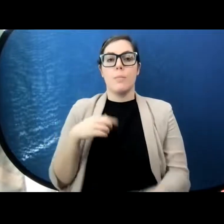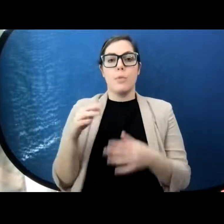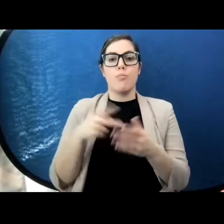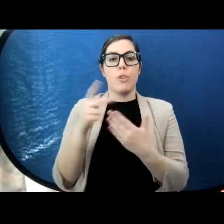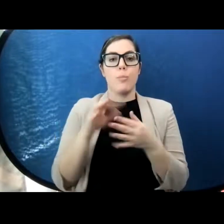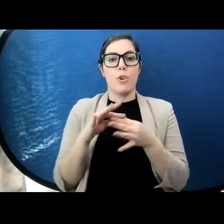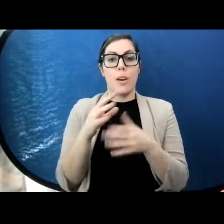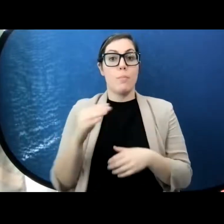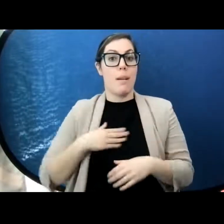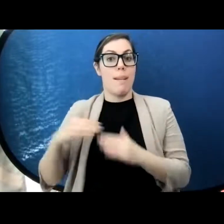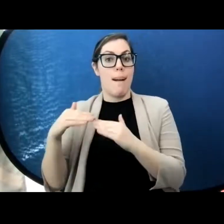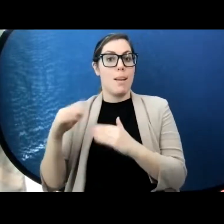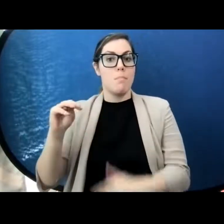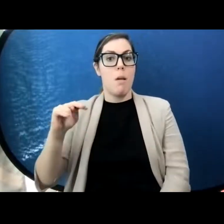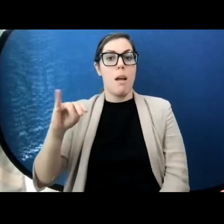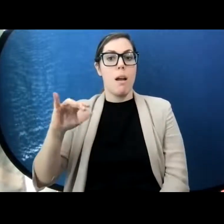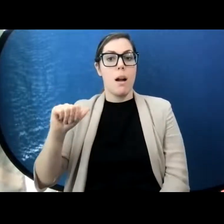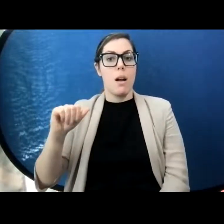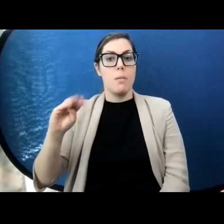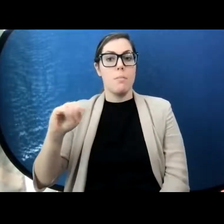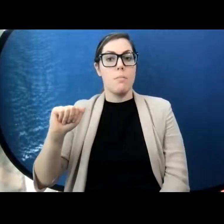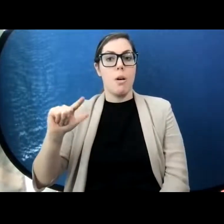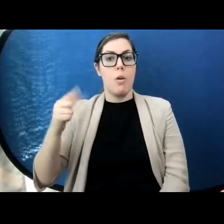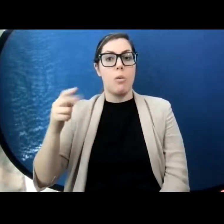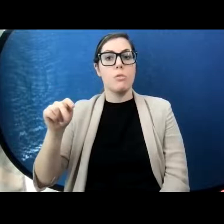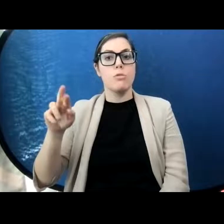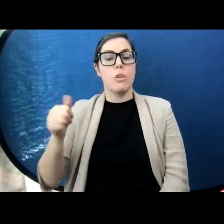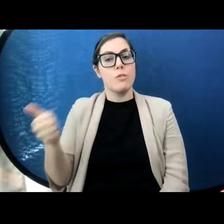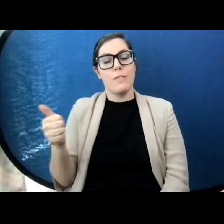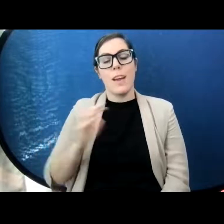Monica Malhotra, here, our Project Manager, who is helping me with the technology.